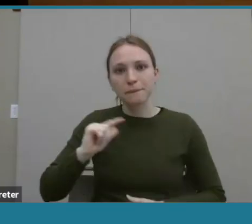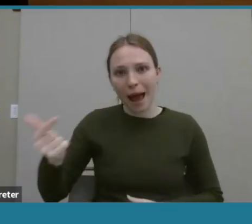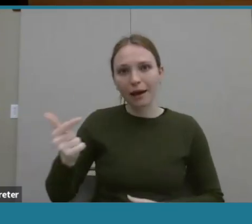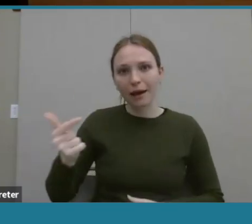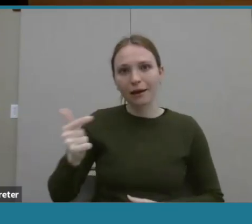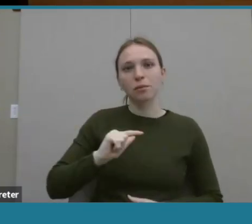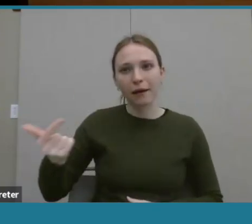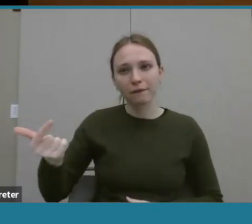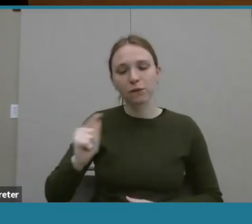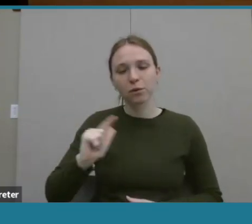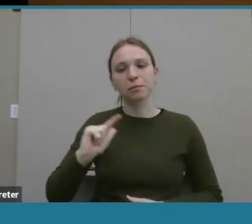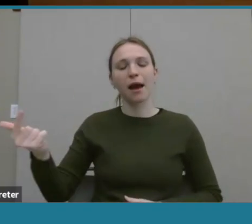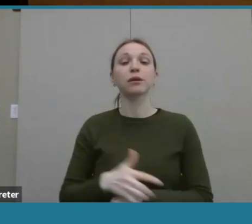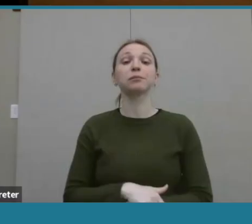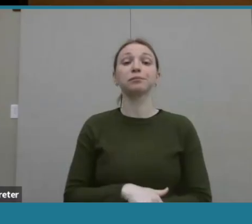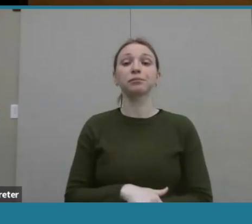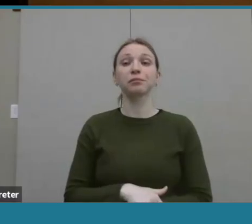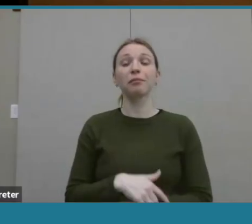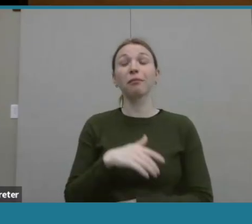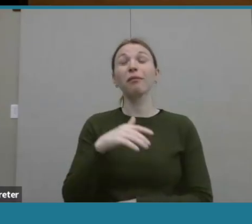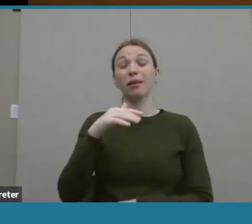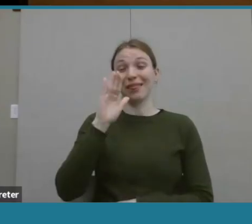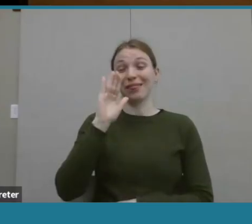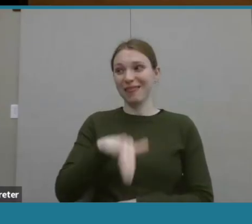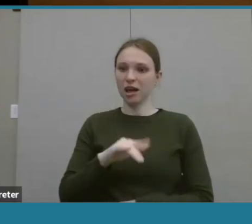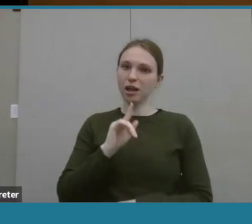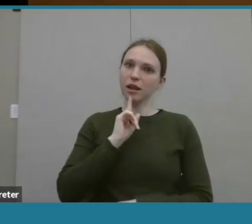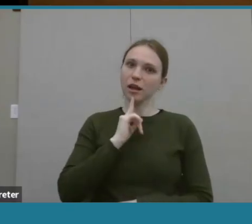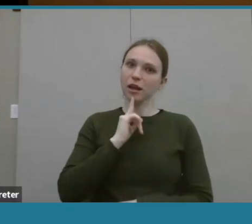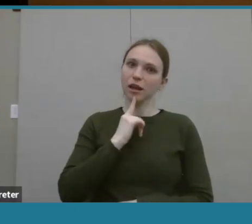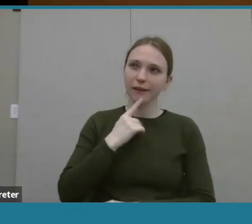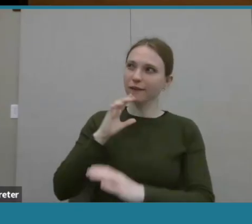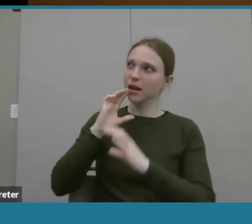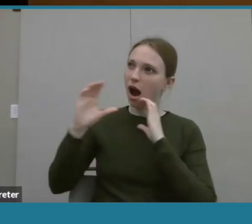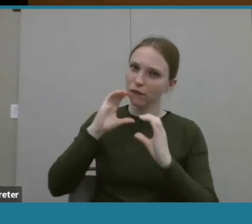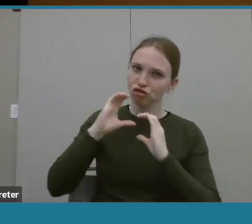And so the fact that that intensive conversation over Zoom and the back and